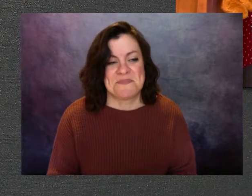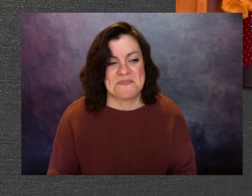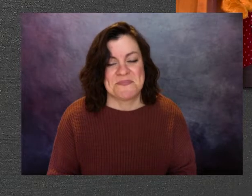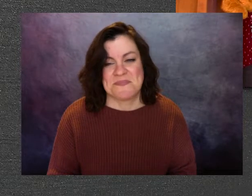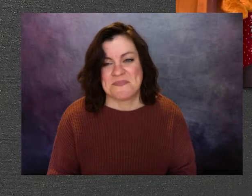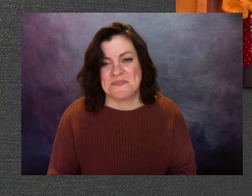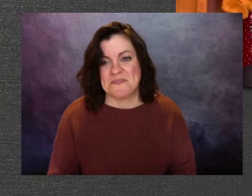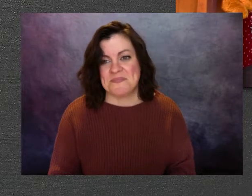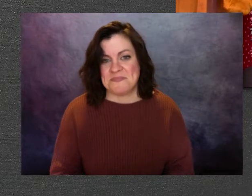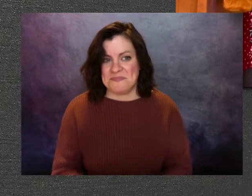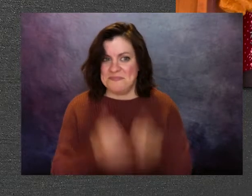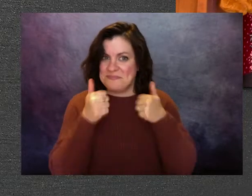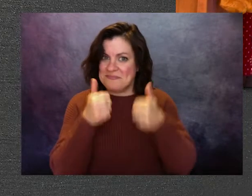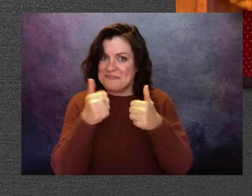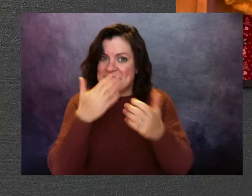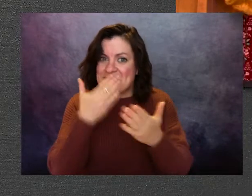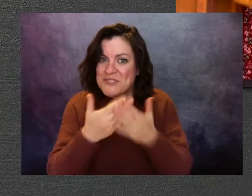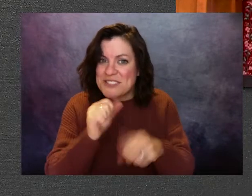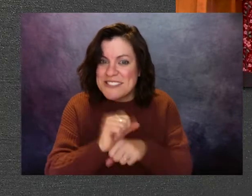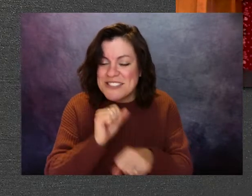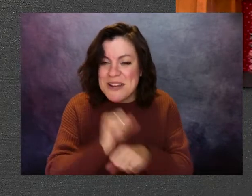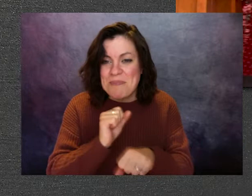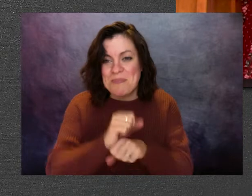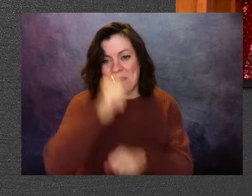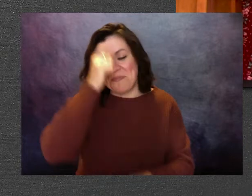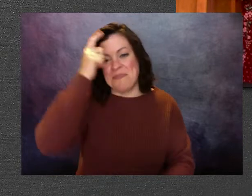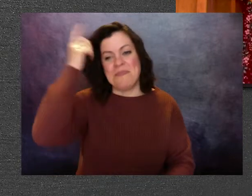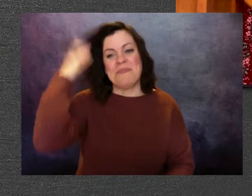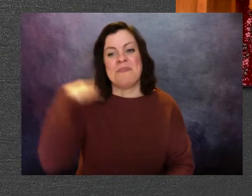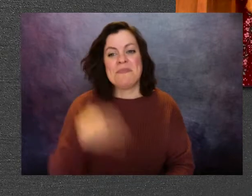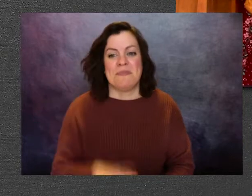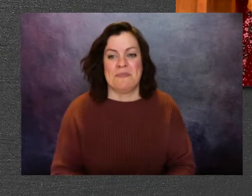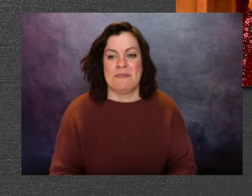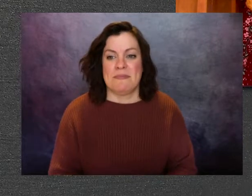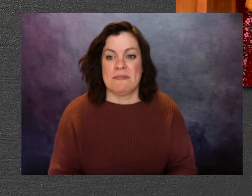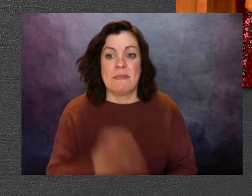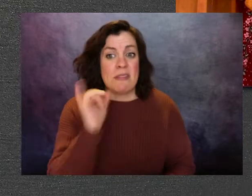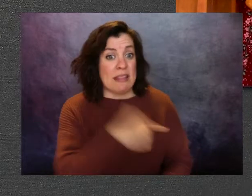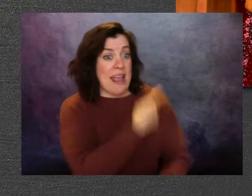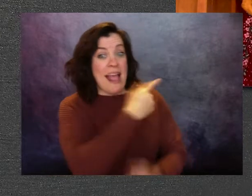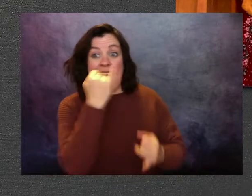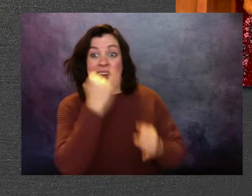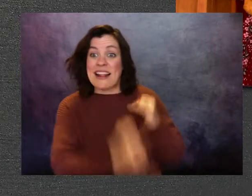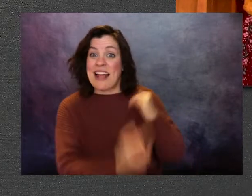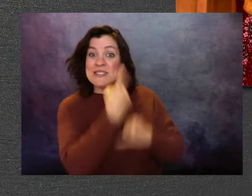Awesome job. My friends that is actually our last community helper.